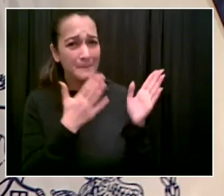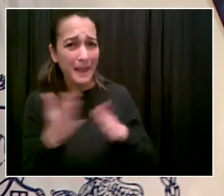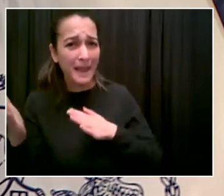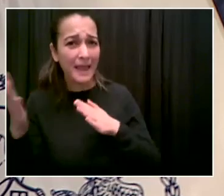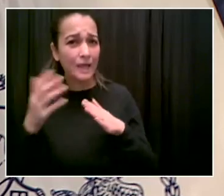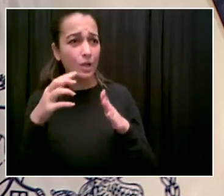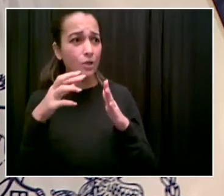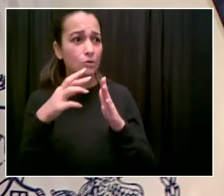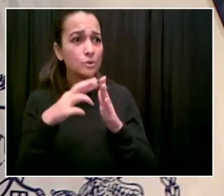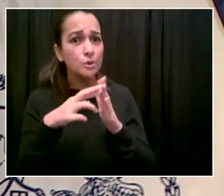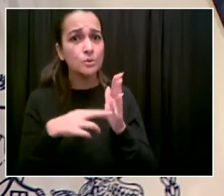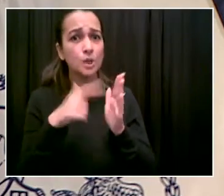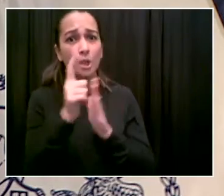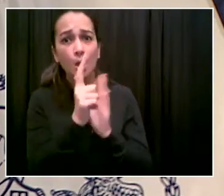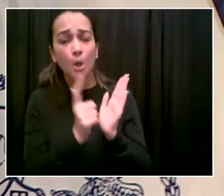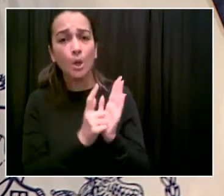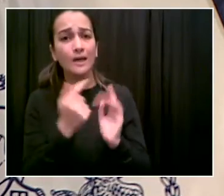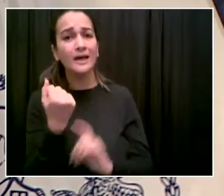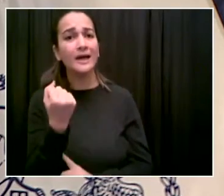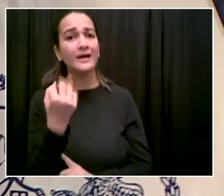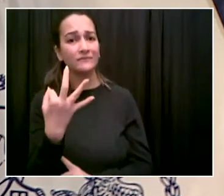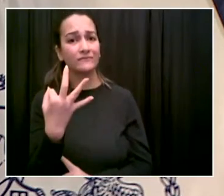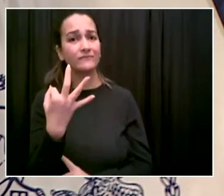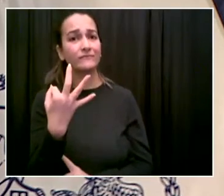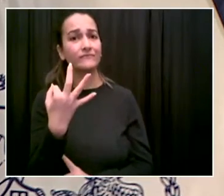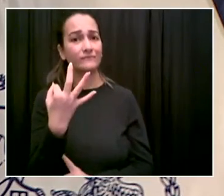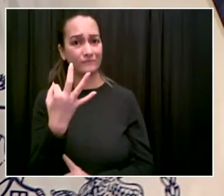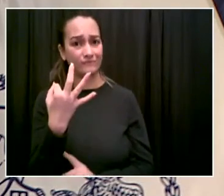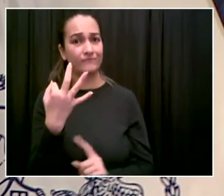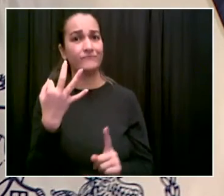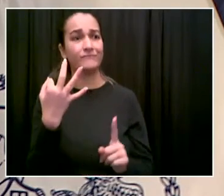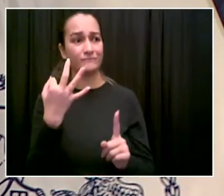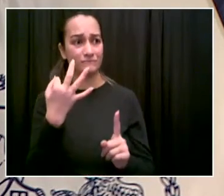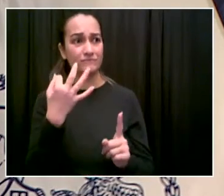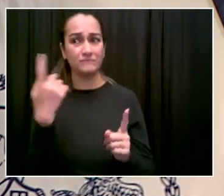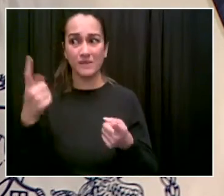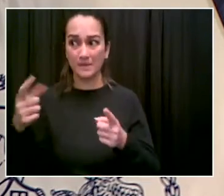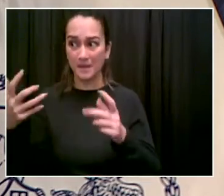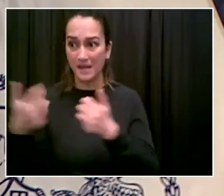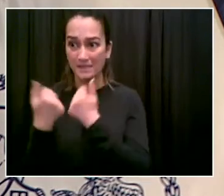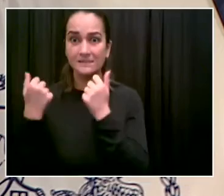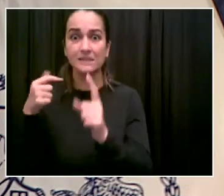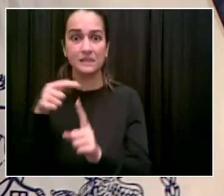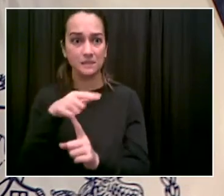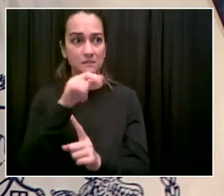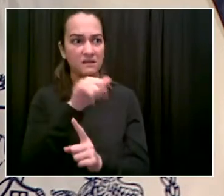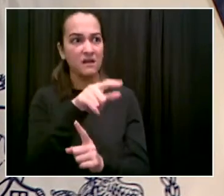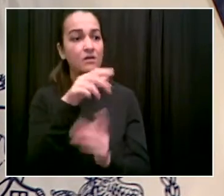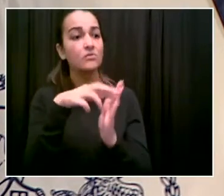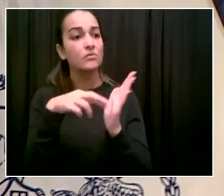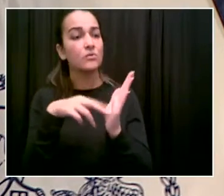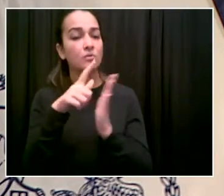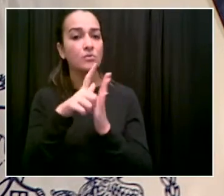SO, ARE THERE ANY KIND OF RULES TO IMPOSE WHEN SOMEONE IS